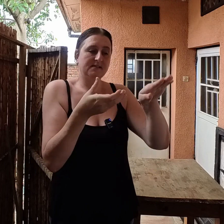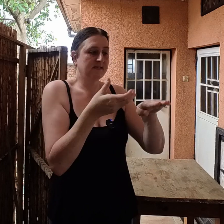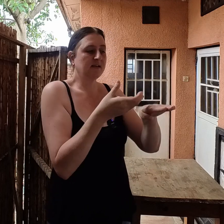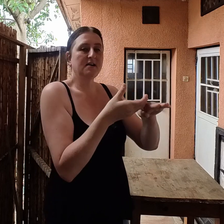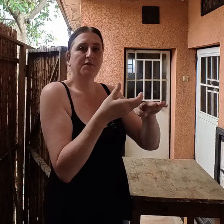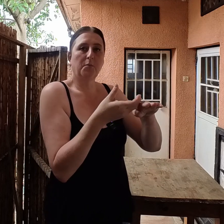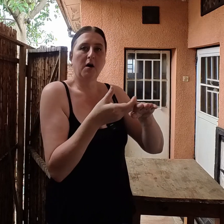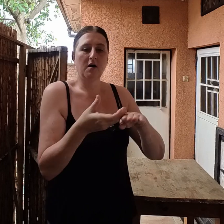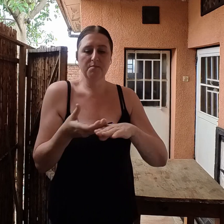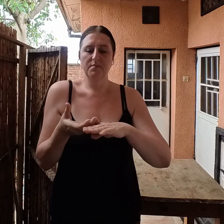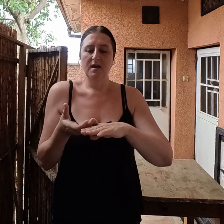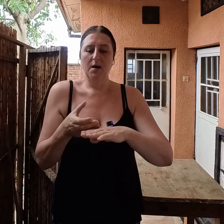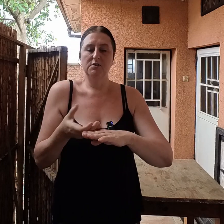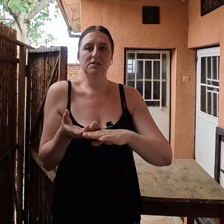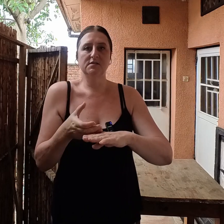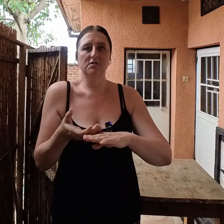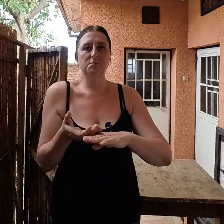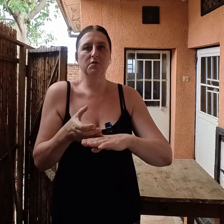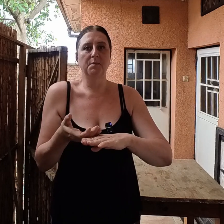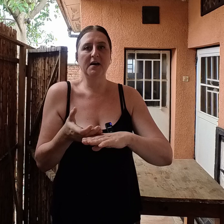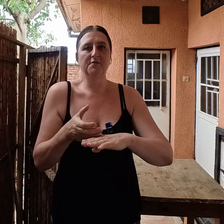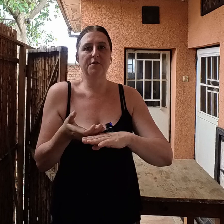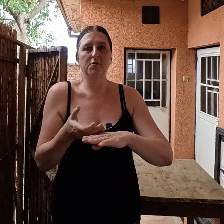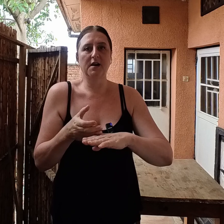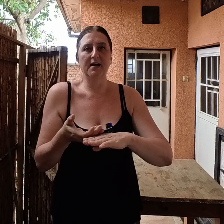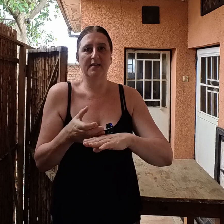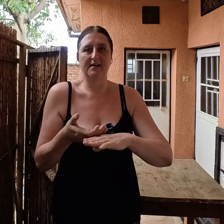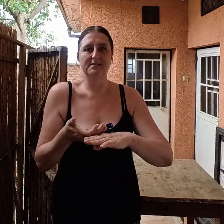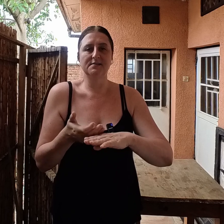against the side of your palm, and we're just going to move it back and forth like this.